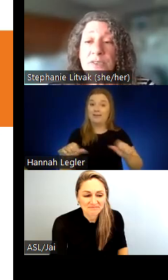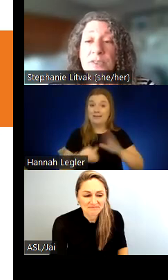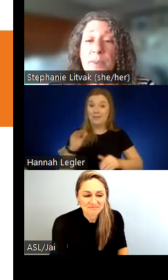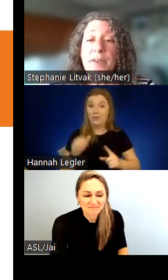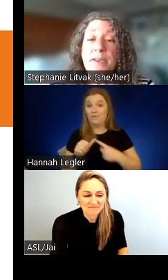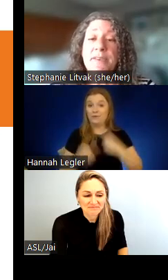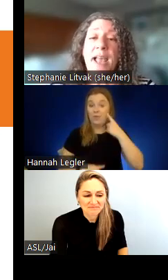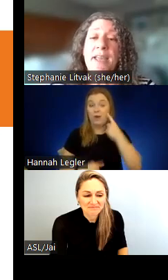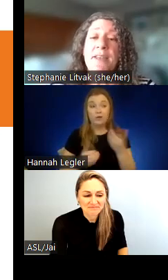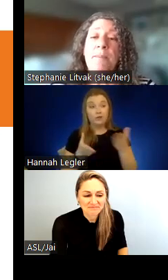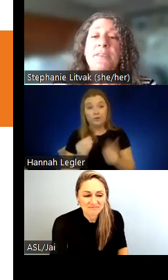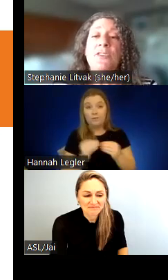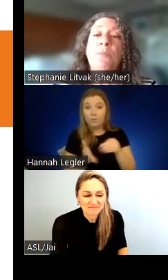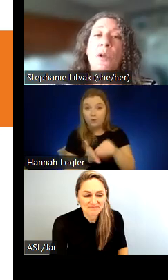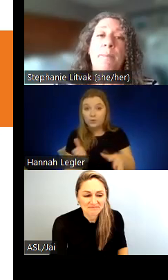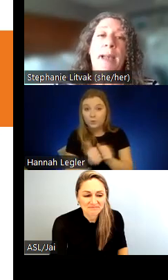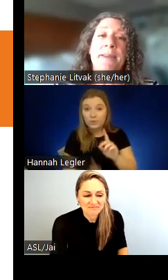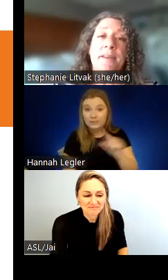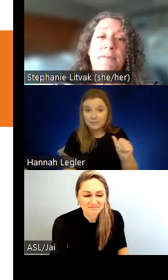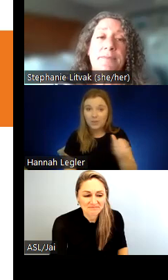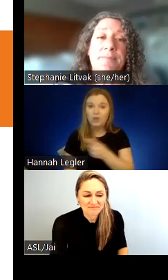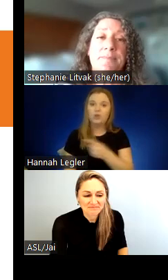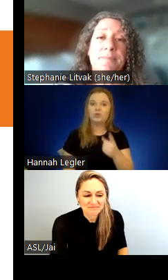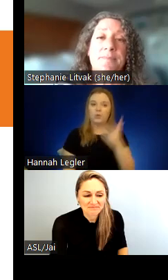with disabilities and it makes you more competitive.